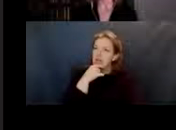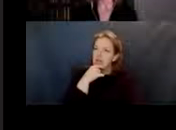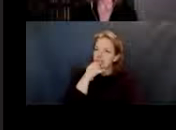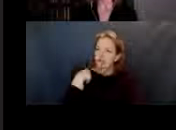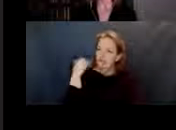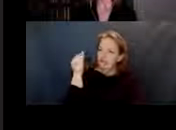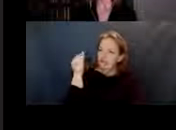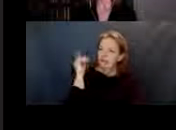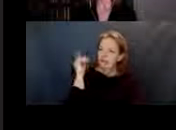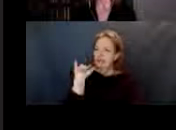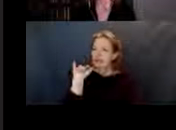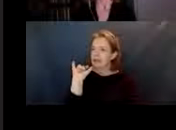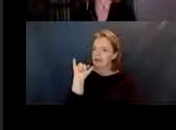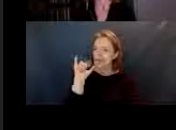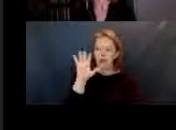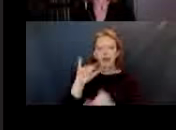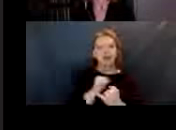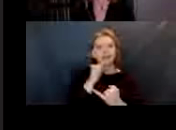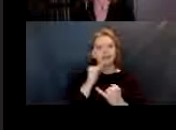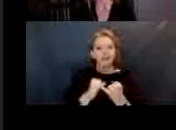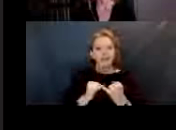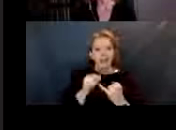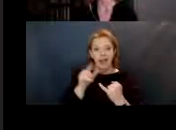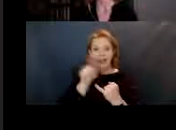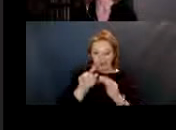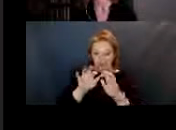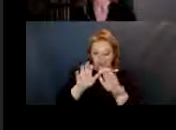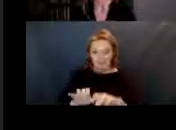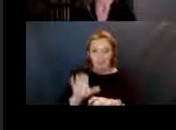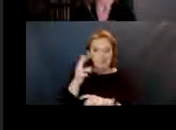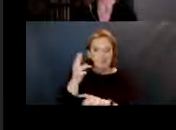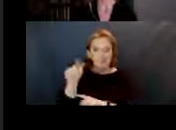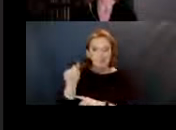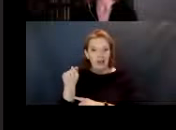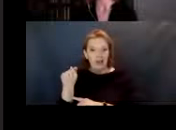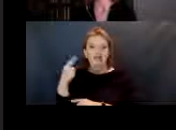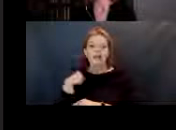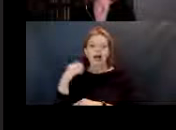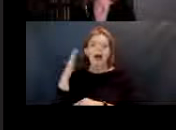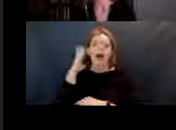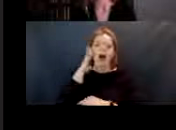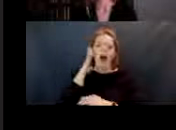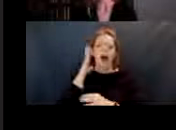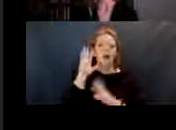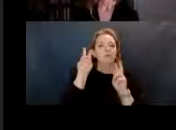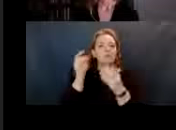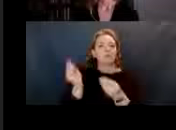of the presentation. I will pass those on to Jerriod and he will answer as many of them as we can get to.